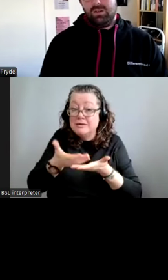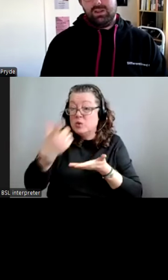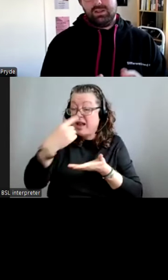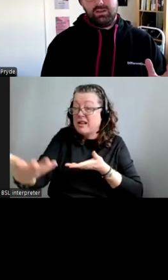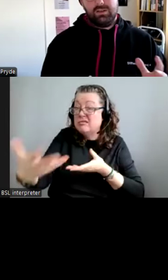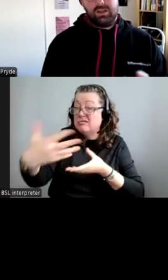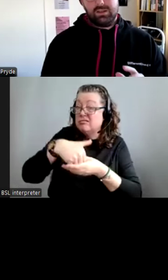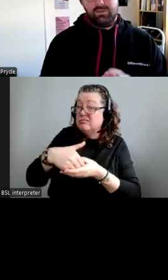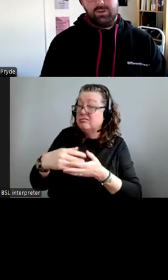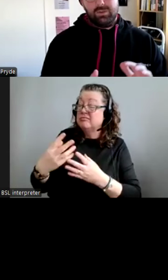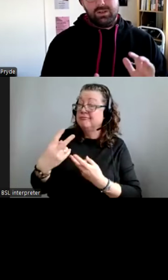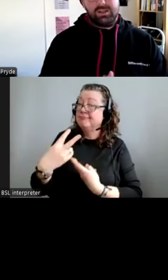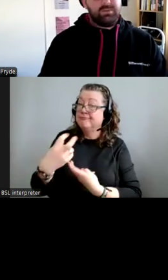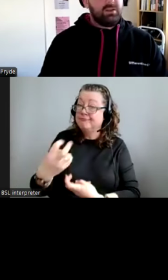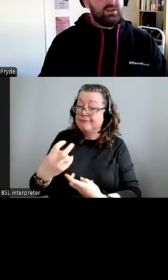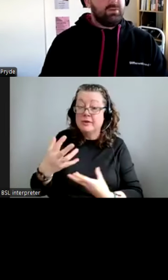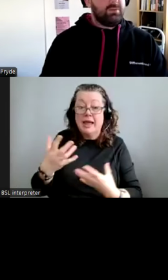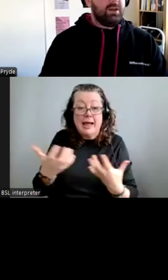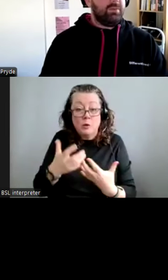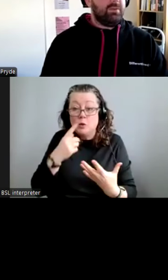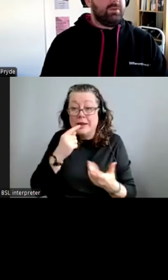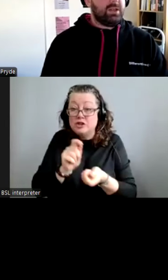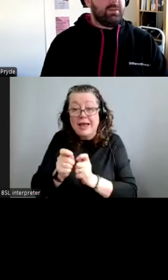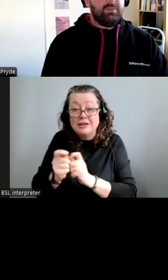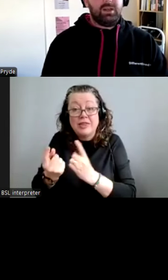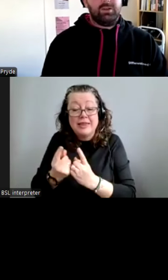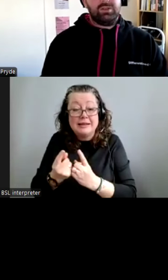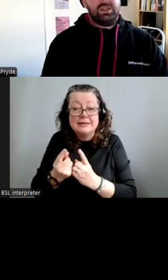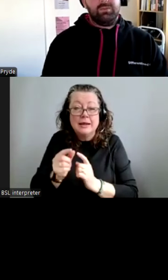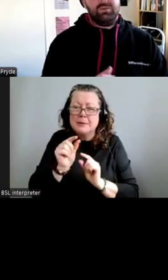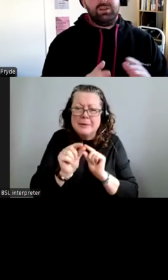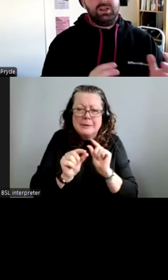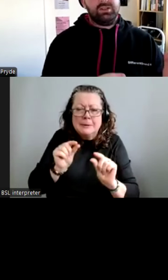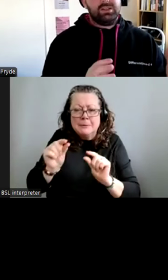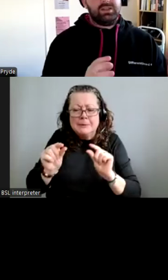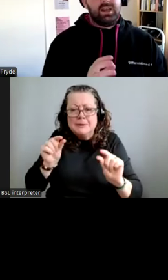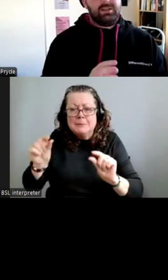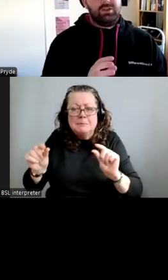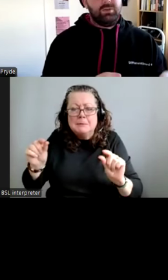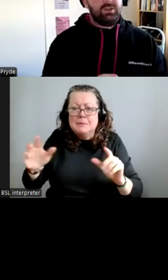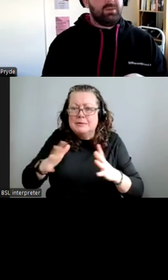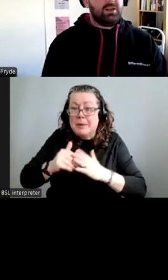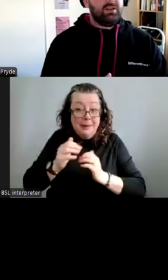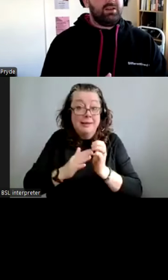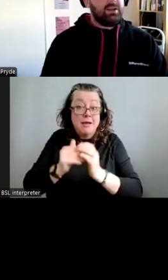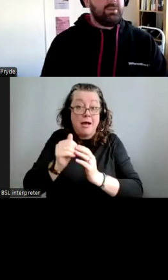All of these little things form your accessibility roadmap over time and helps you keep the changes that you want to make aligned